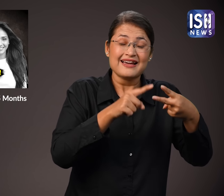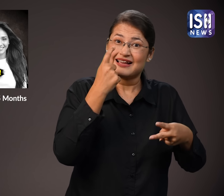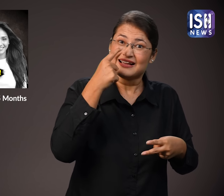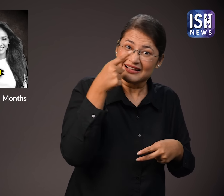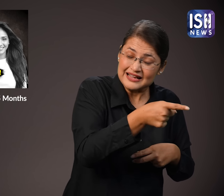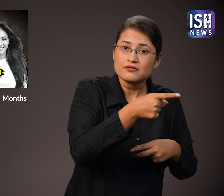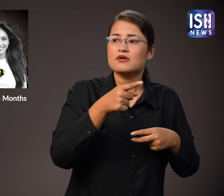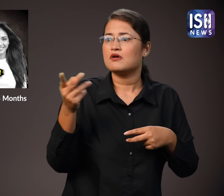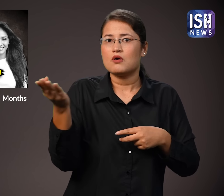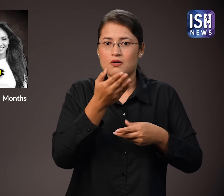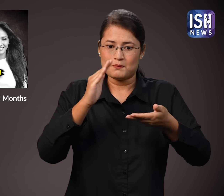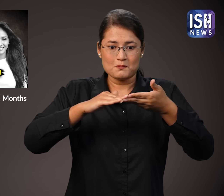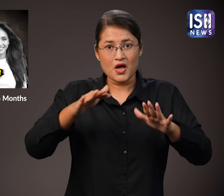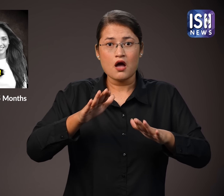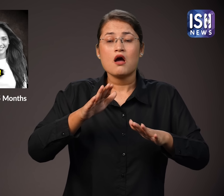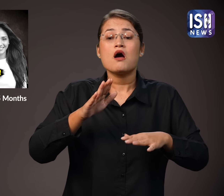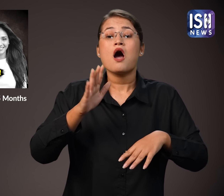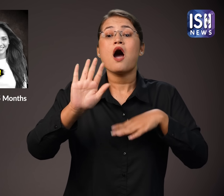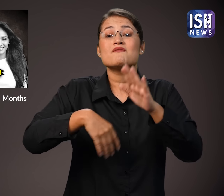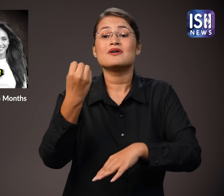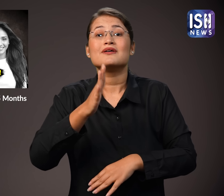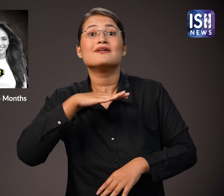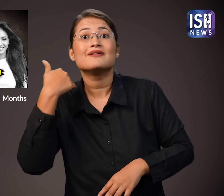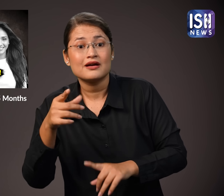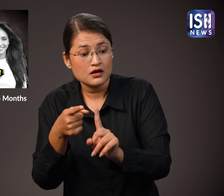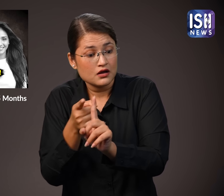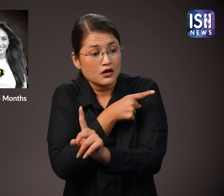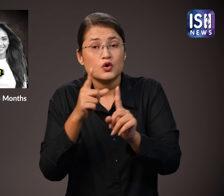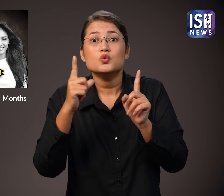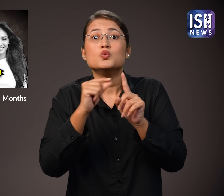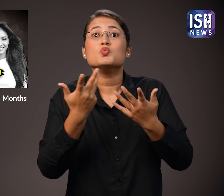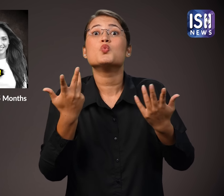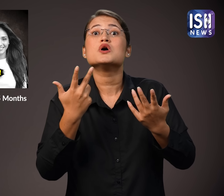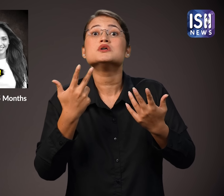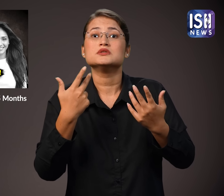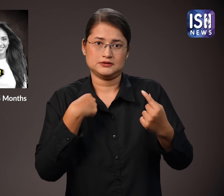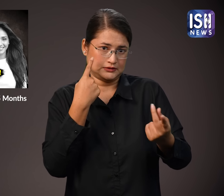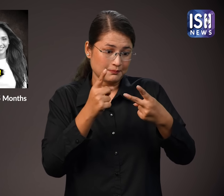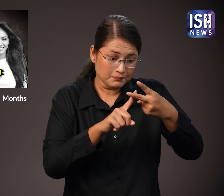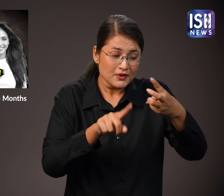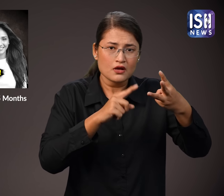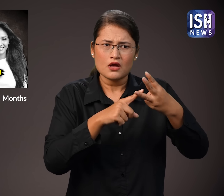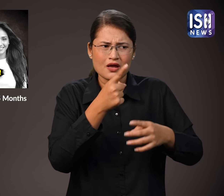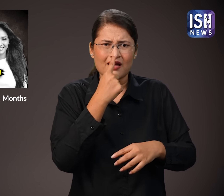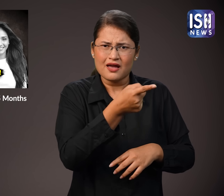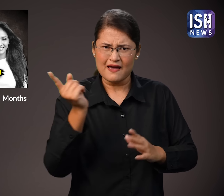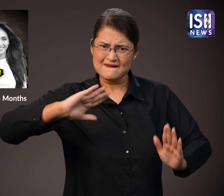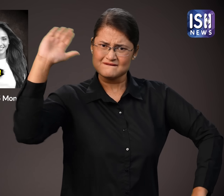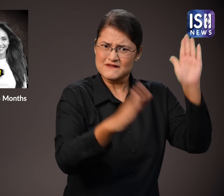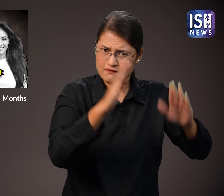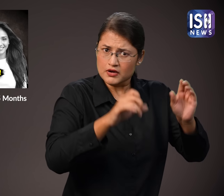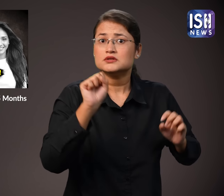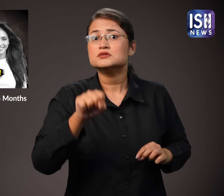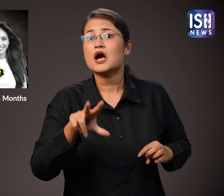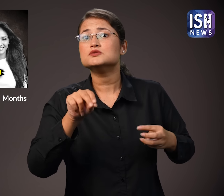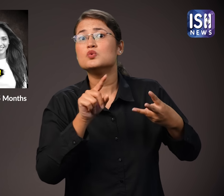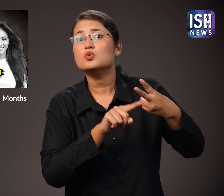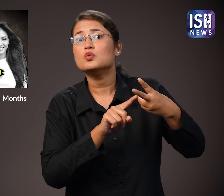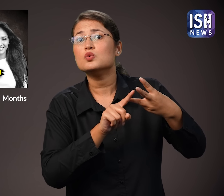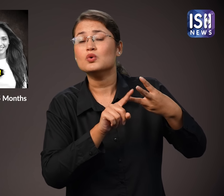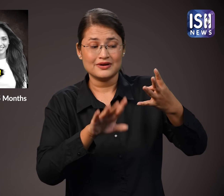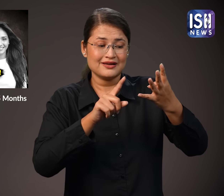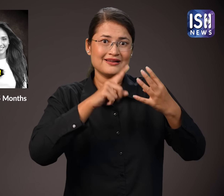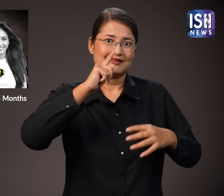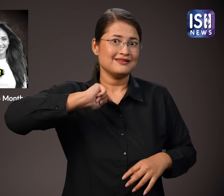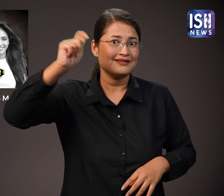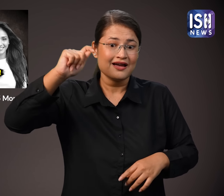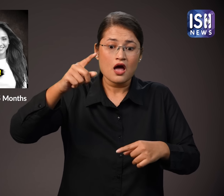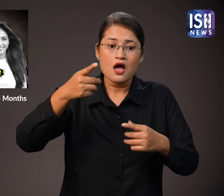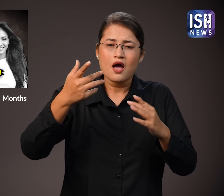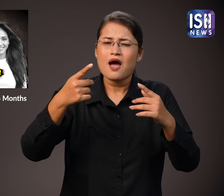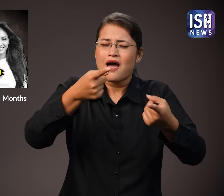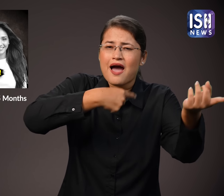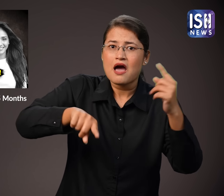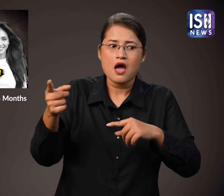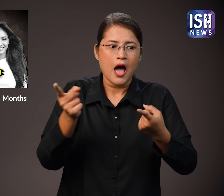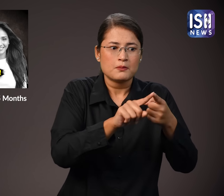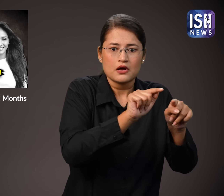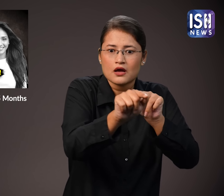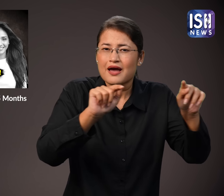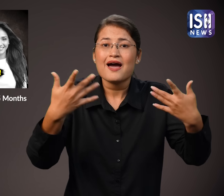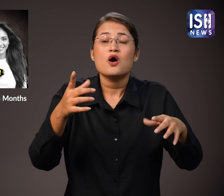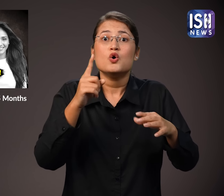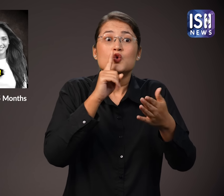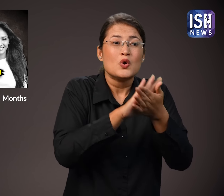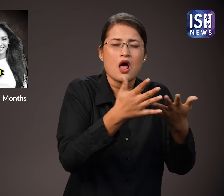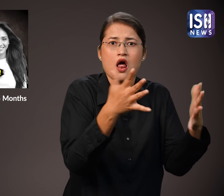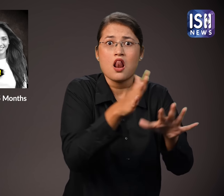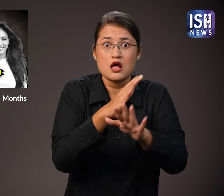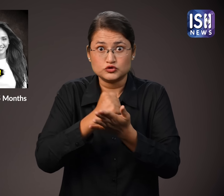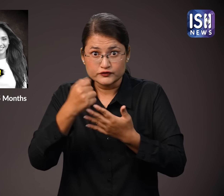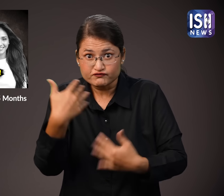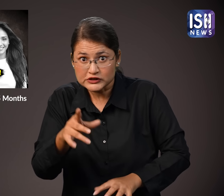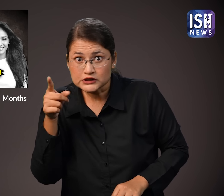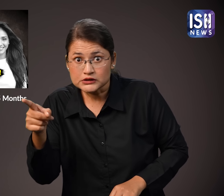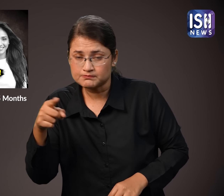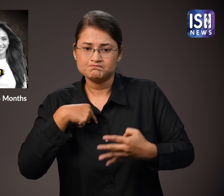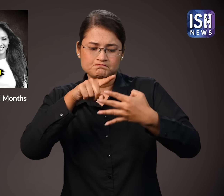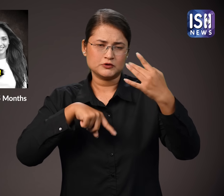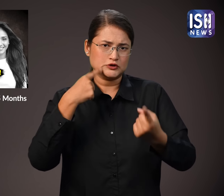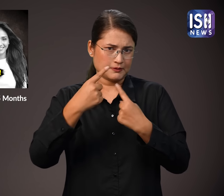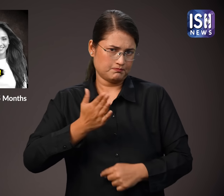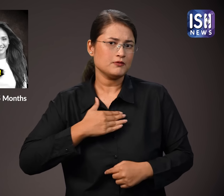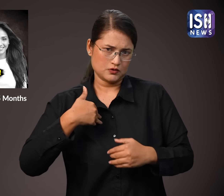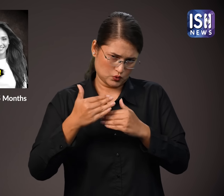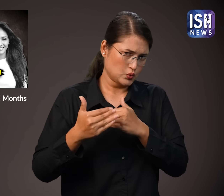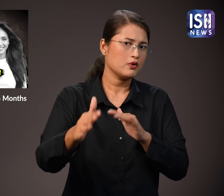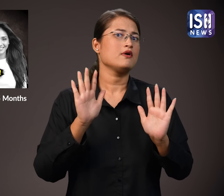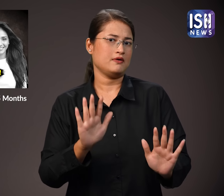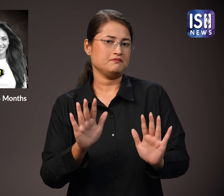the circumstances surrounding Twisha’s death, physical assault allegations and possible destruction of evidence.